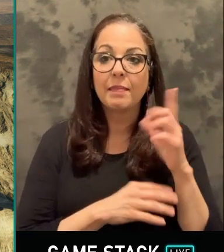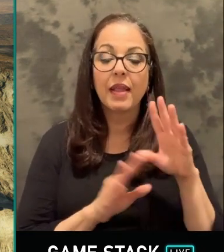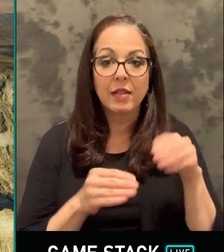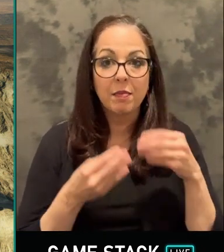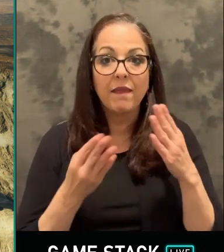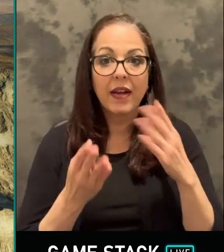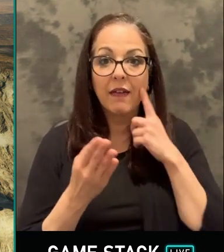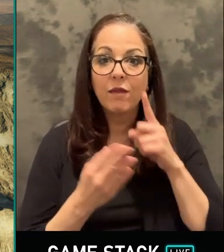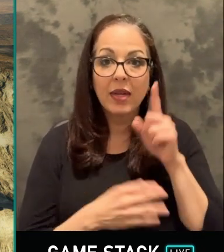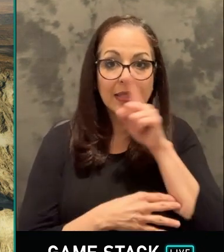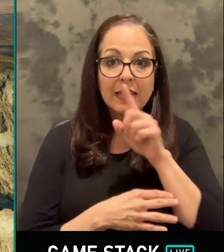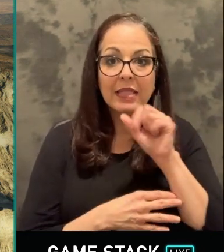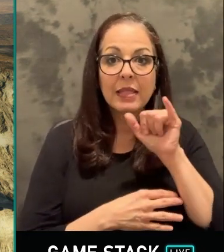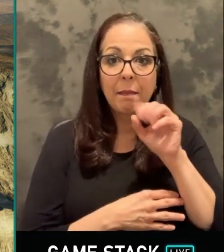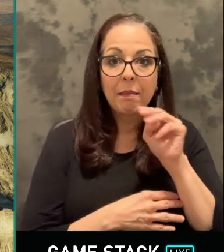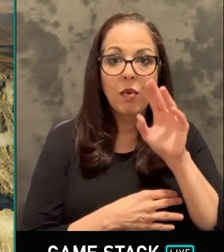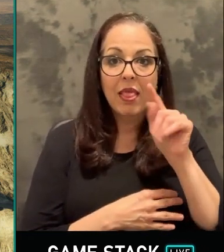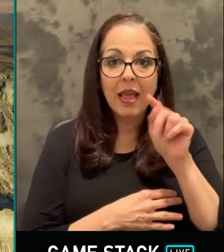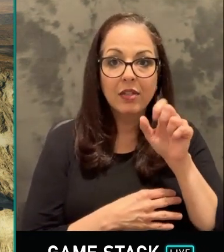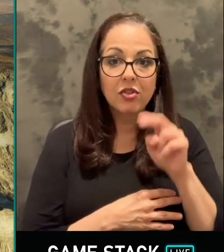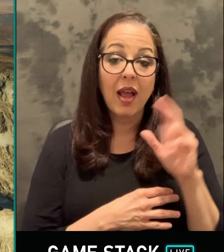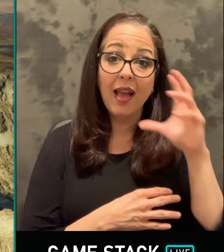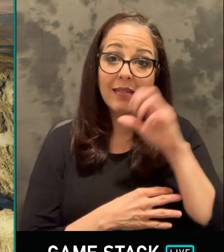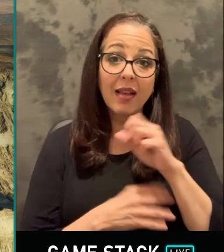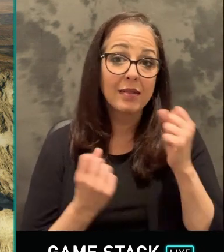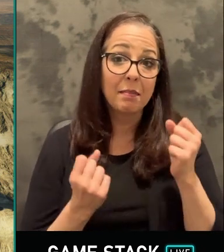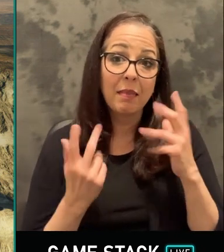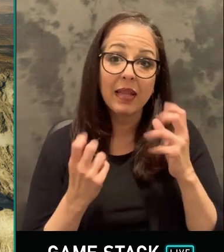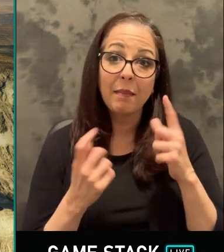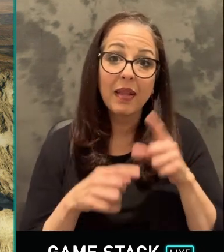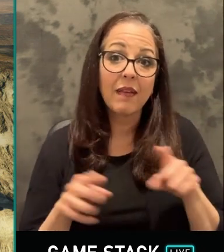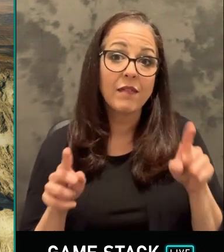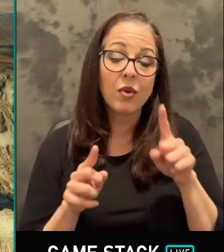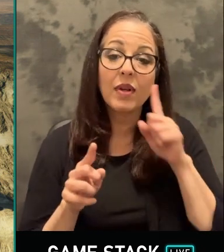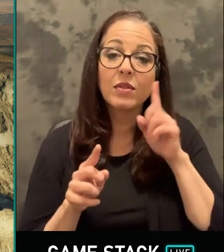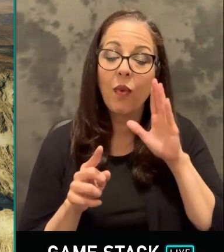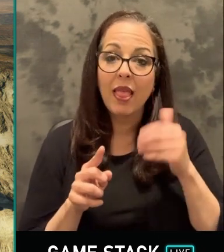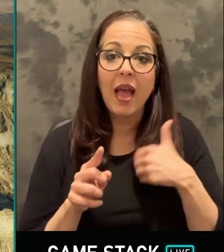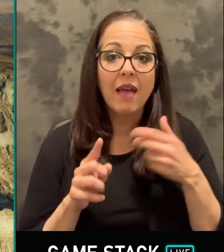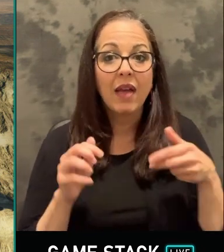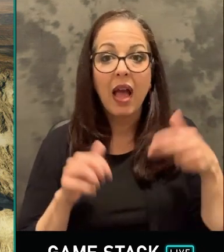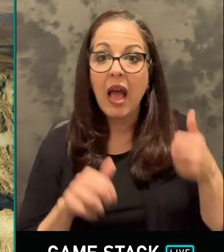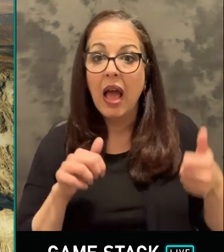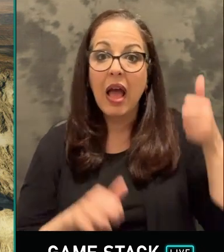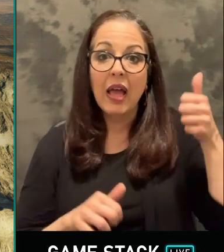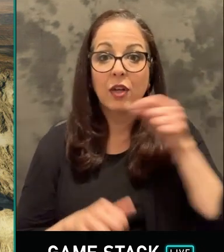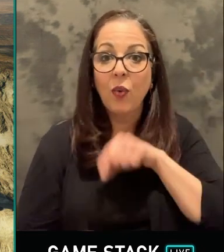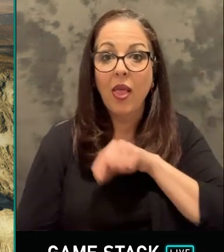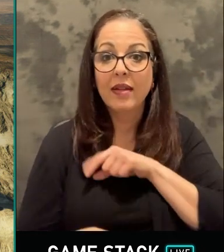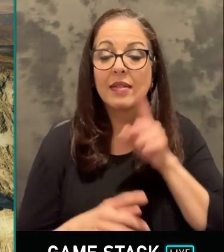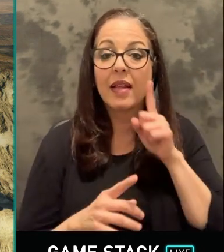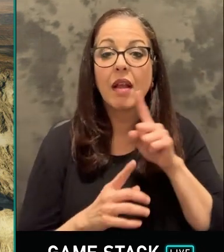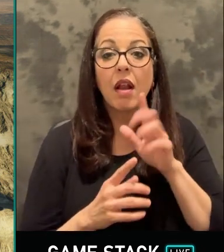I guess many games, yours will be happy to have higher quality and custom made TTS. I'm pretty sure it will be